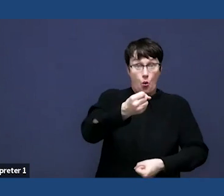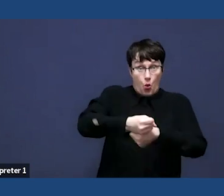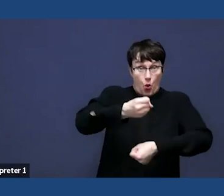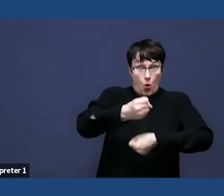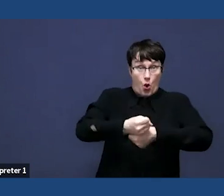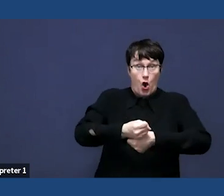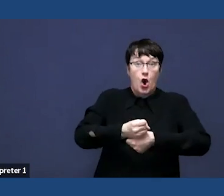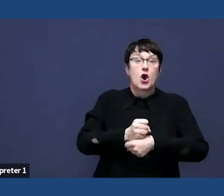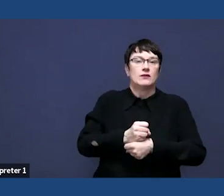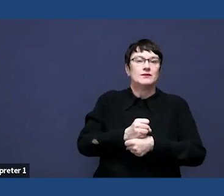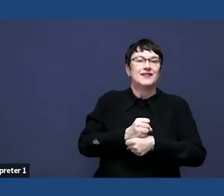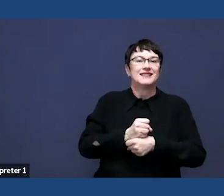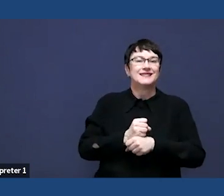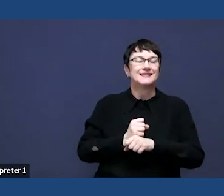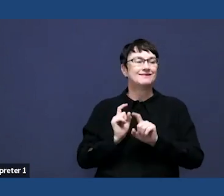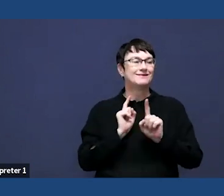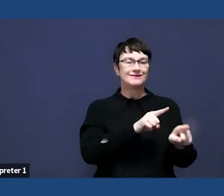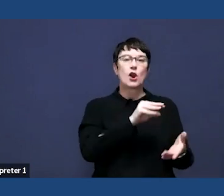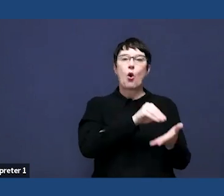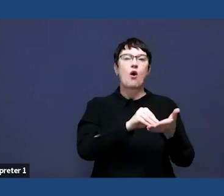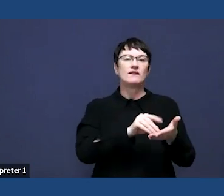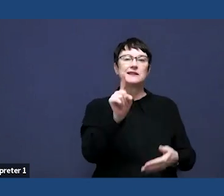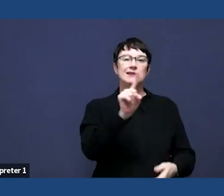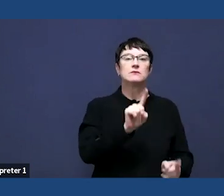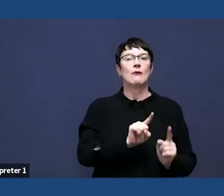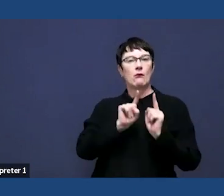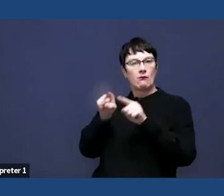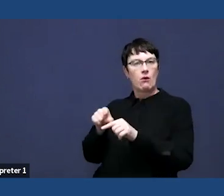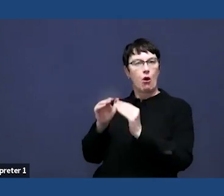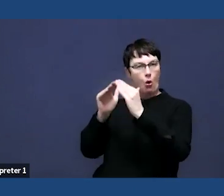Digital technologies have enabled more workplace flexibility.